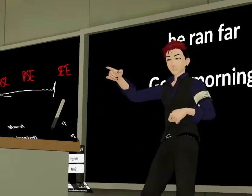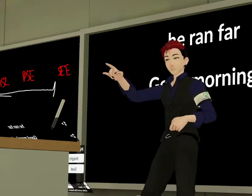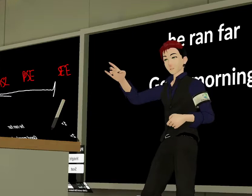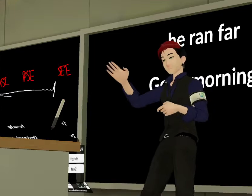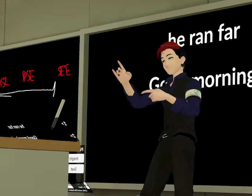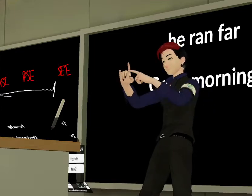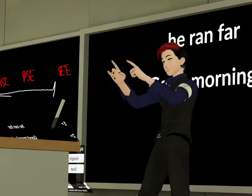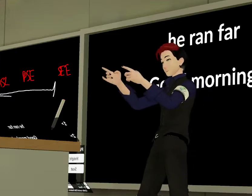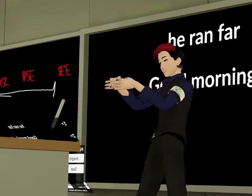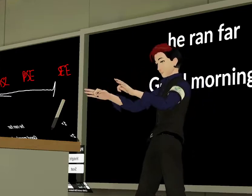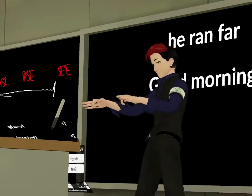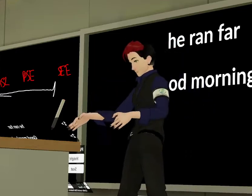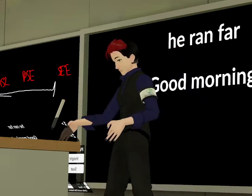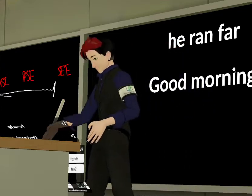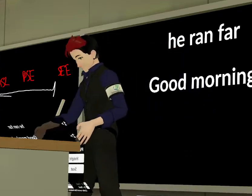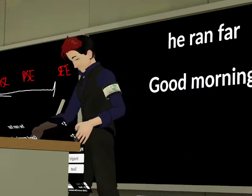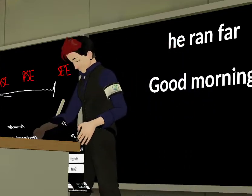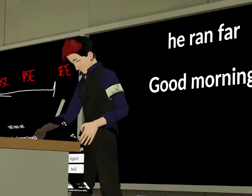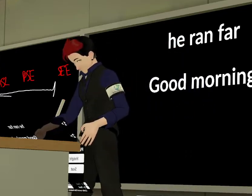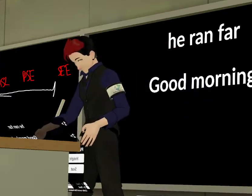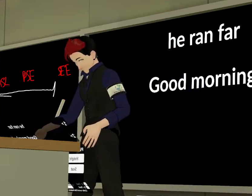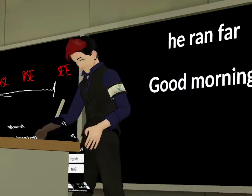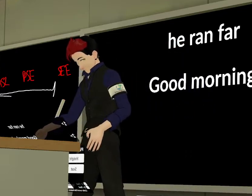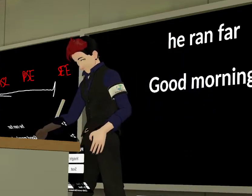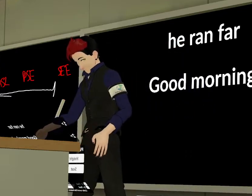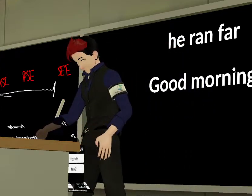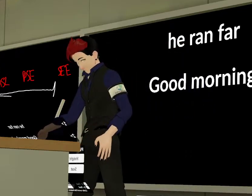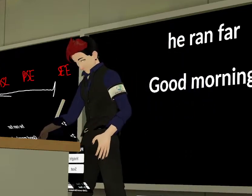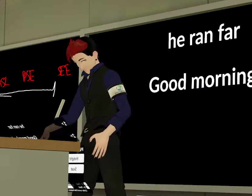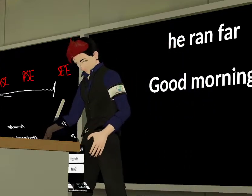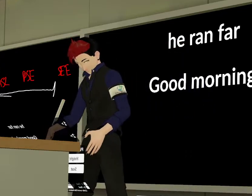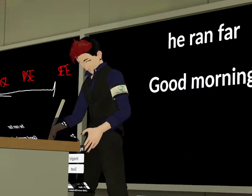now how about a different sentence